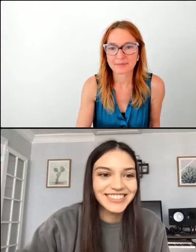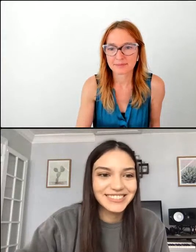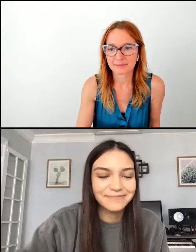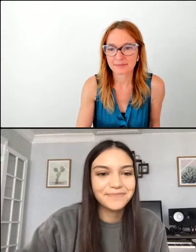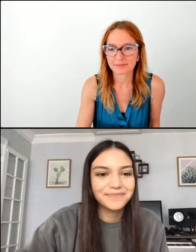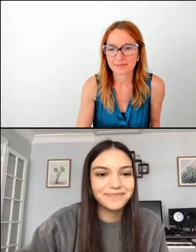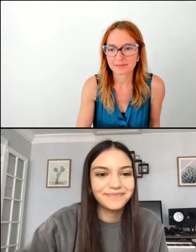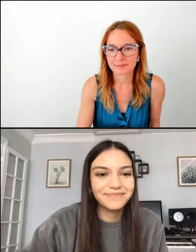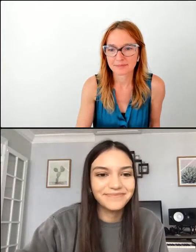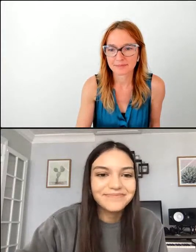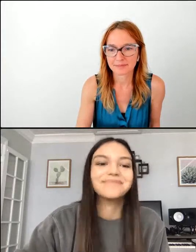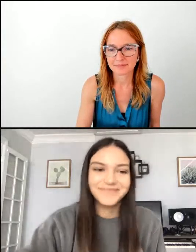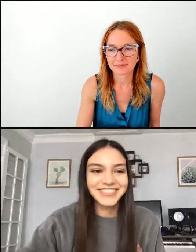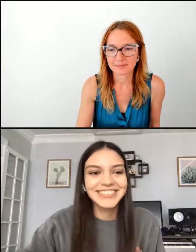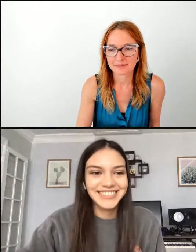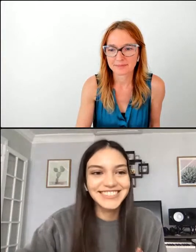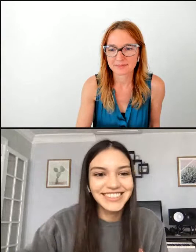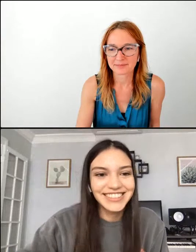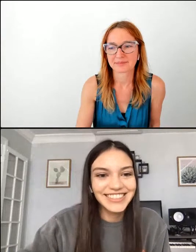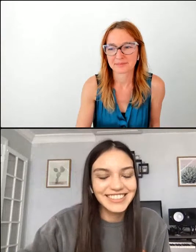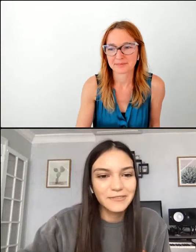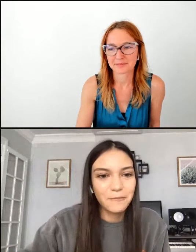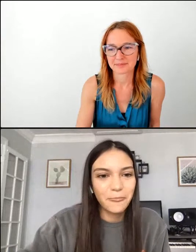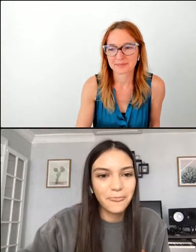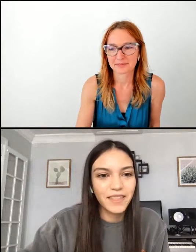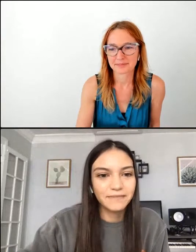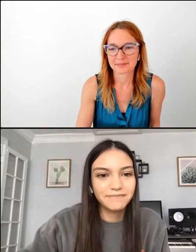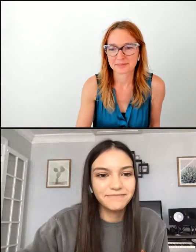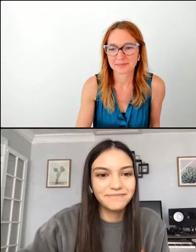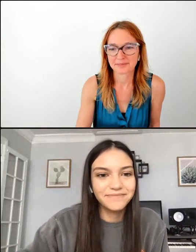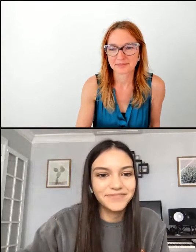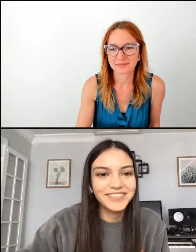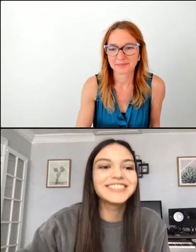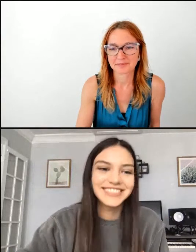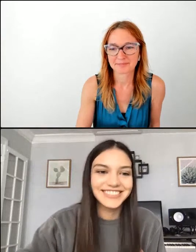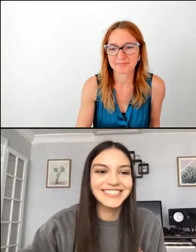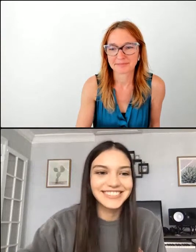and big data and ai as well so check that out it's on her linkedin as well so i'd highly recommend